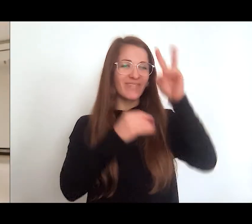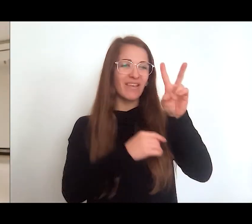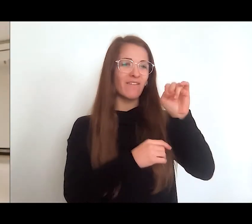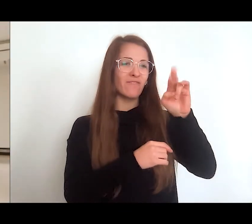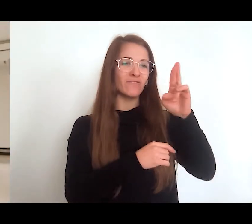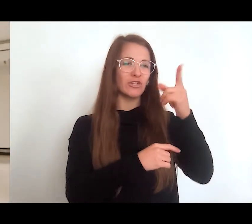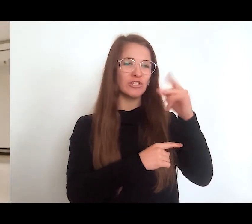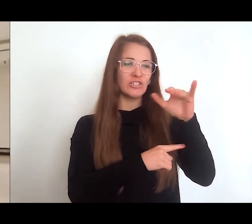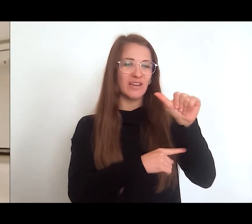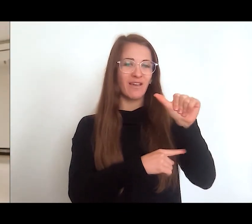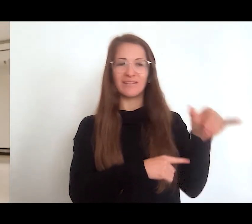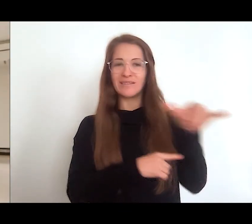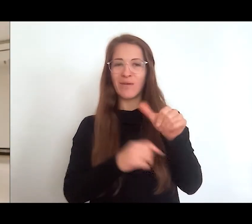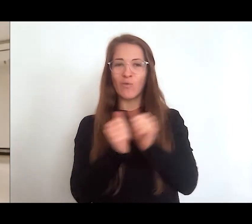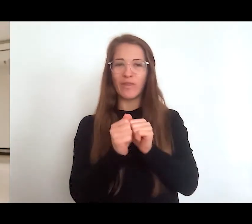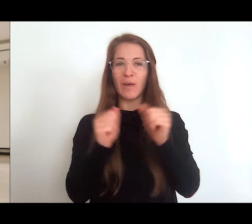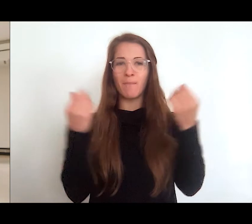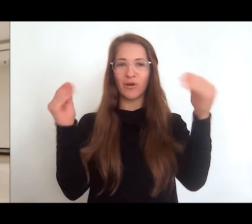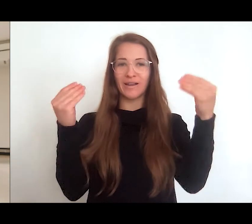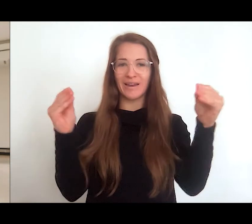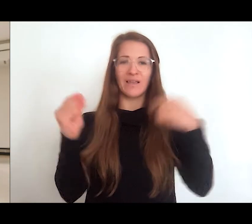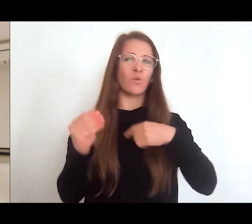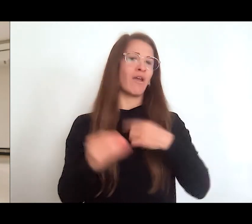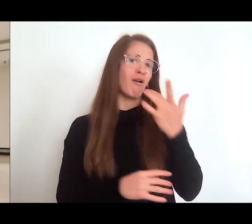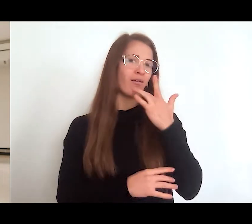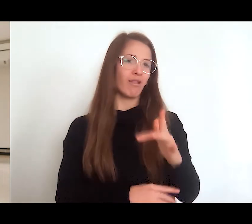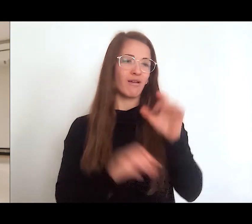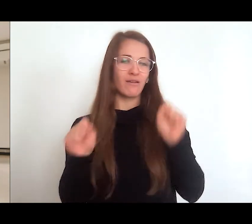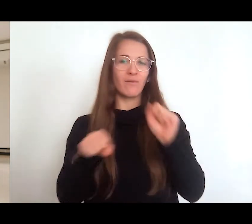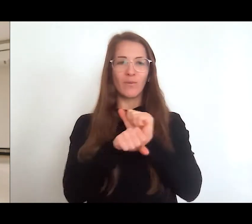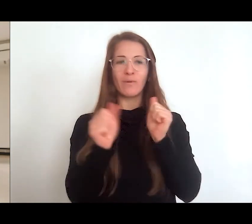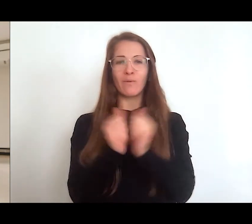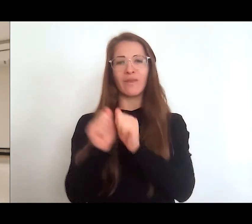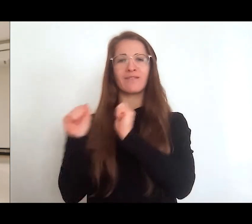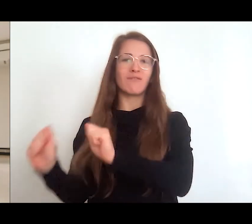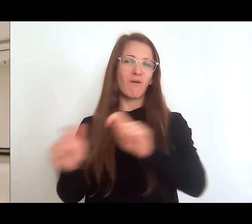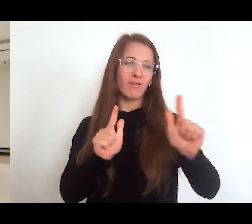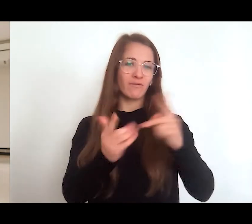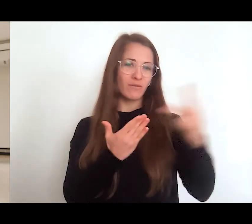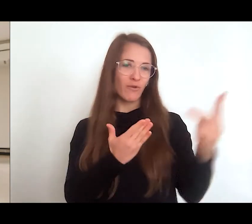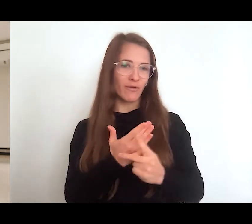COLLABORATION AND TEAM WORK HERE AT DRNY. IT IS SIMILAR WITH MARKETING. WE ARE SO LUCKY THAT WE GET TO